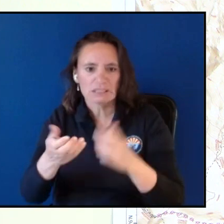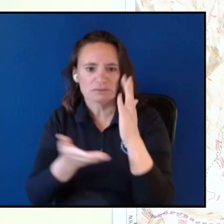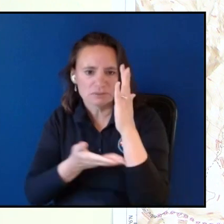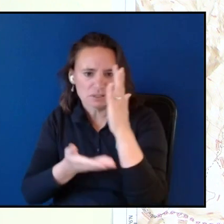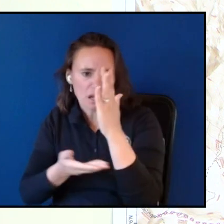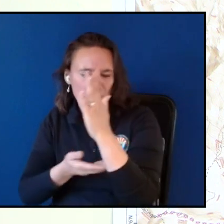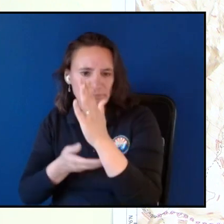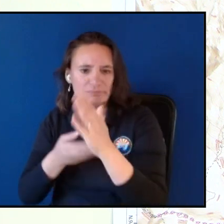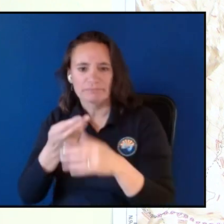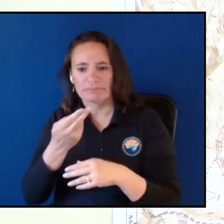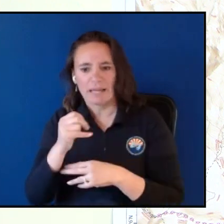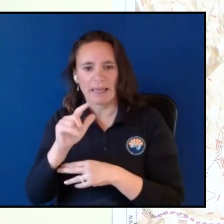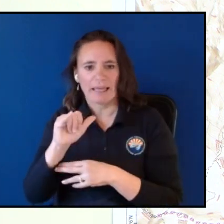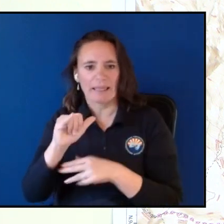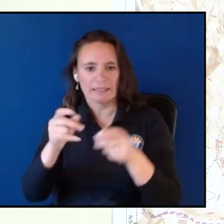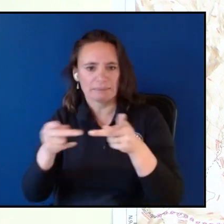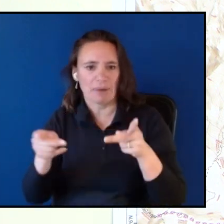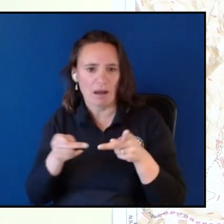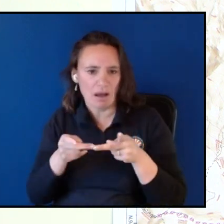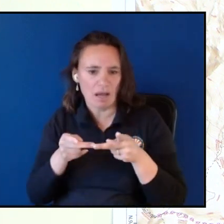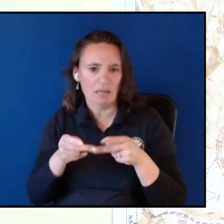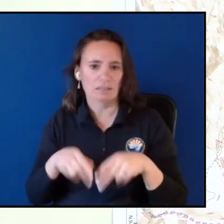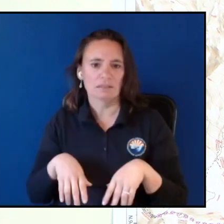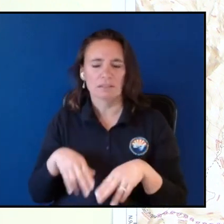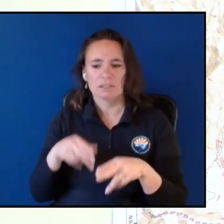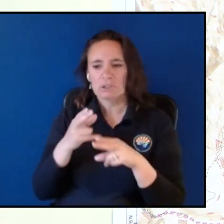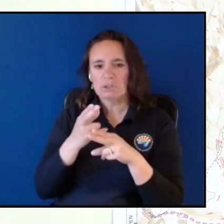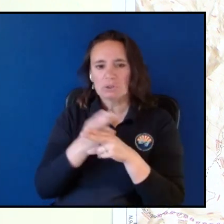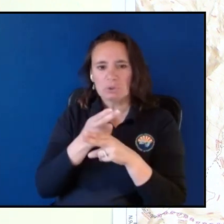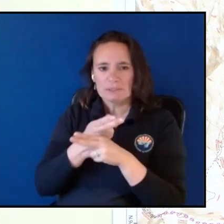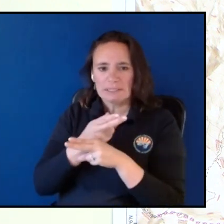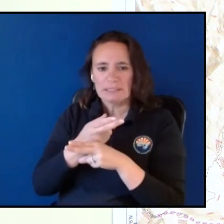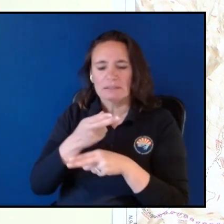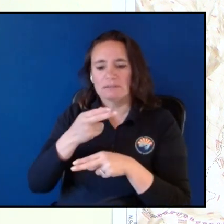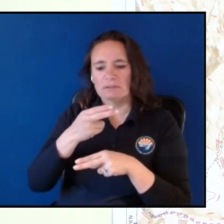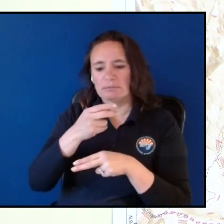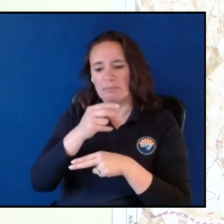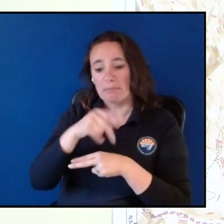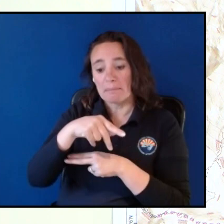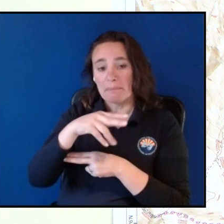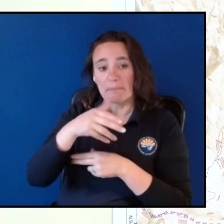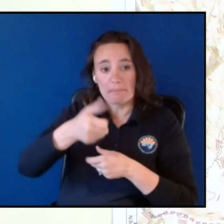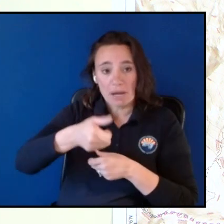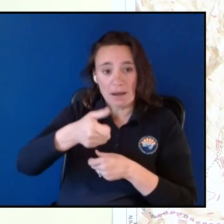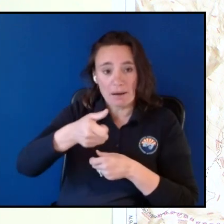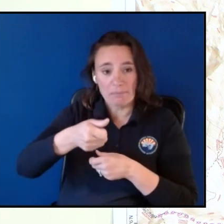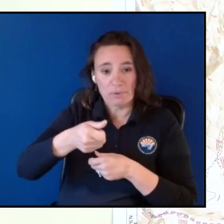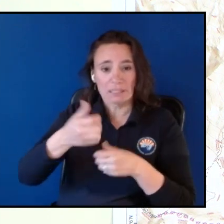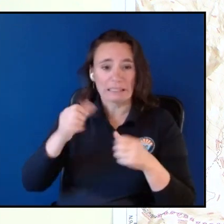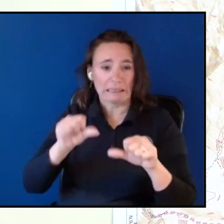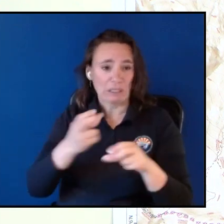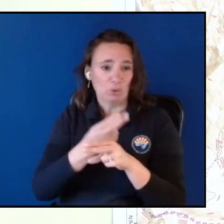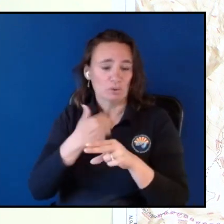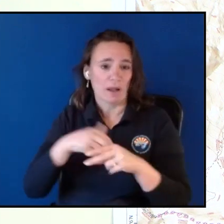using pumps, we call Mark 3 pumps but a pump that you're able to have on a backpack, in here and setting up little dams